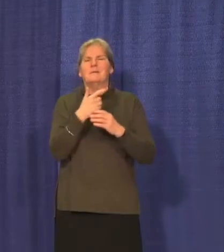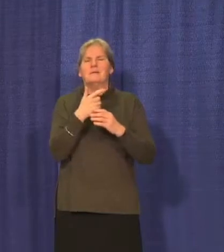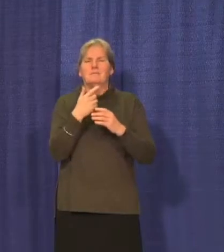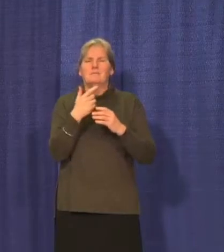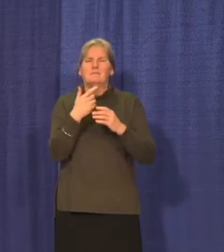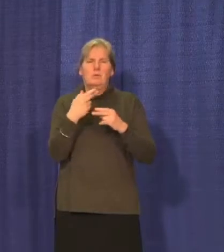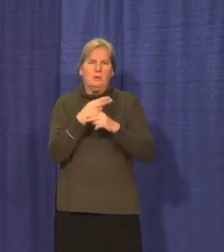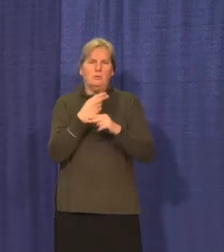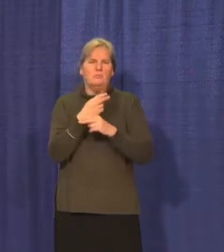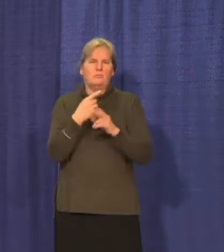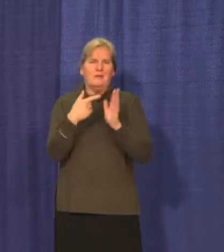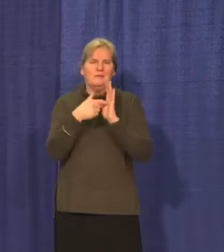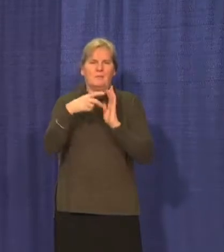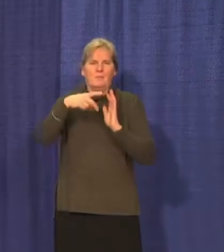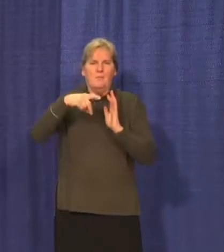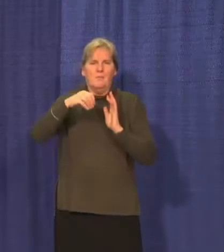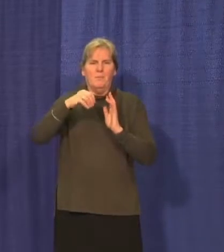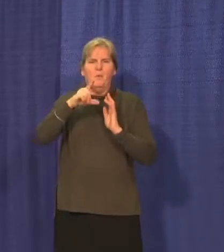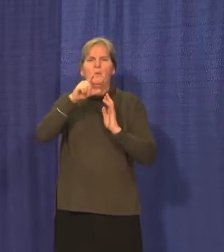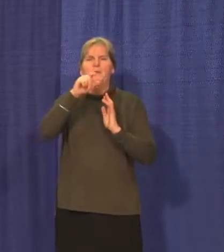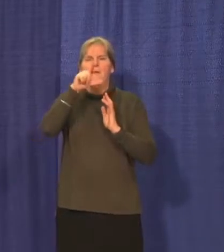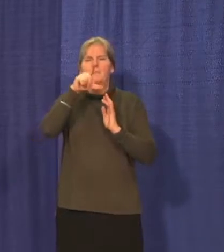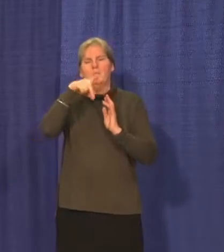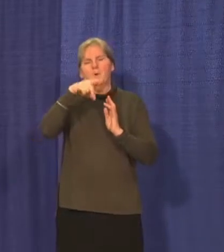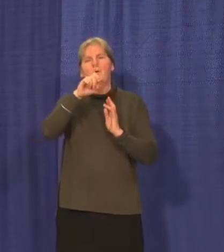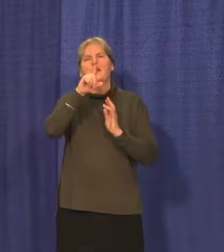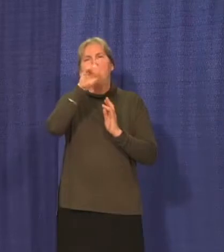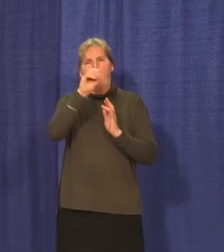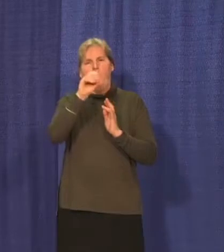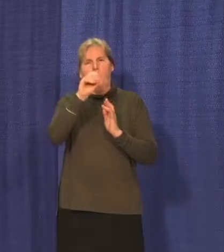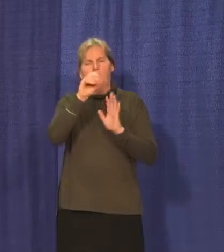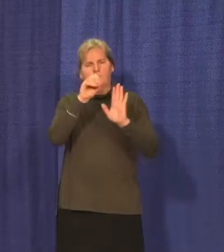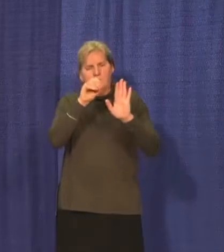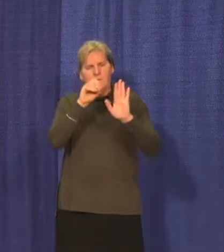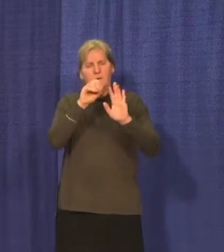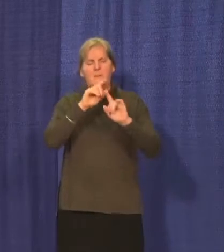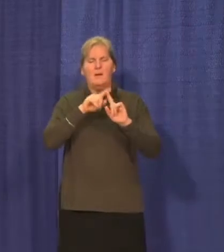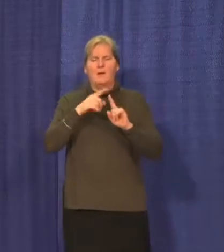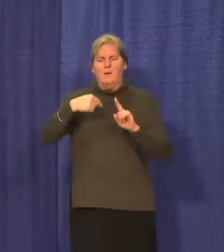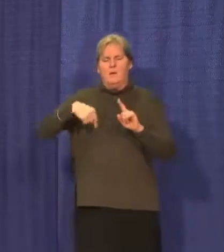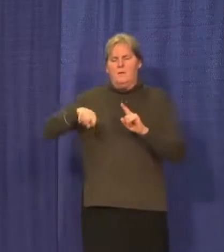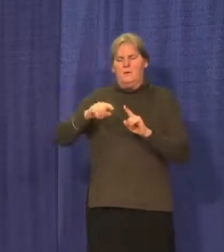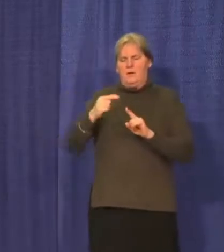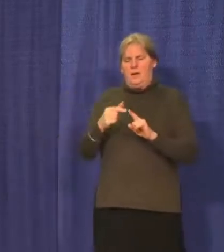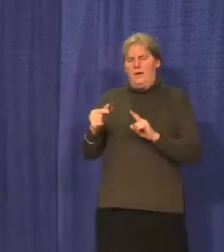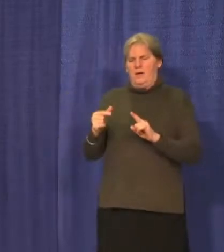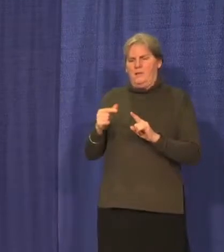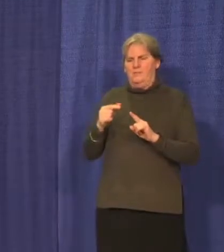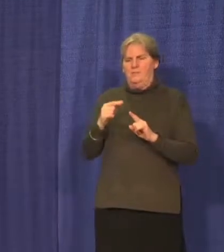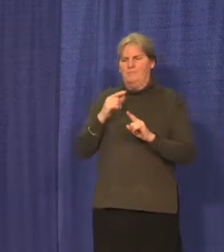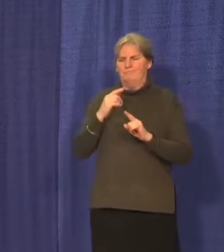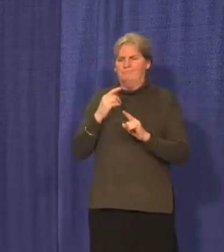polio for example. We don't talk much in terms of what it means to have a passport